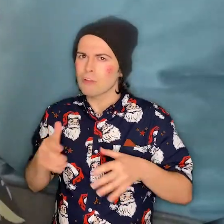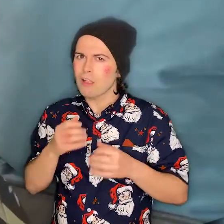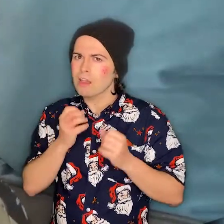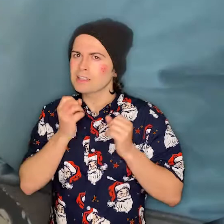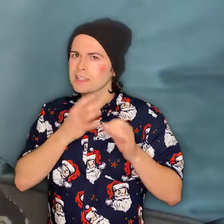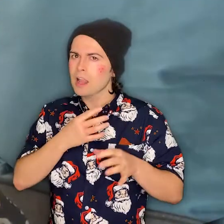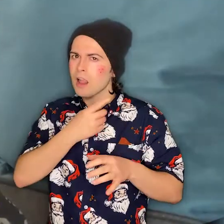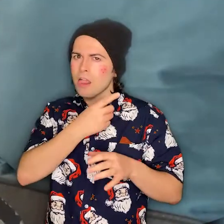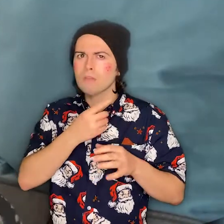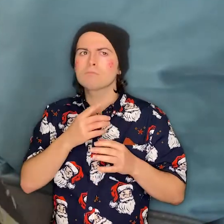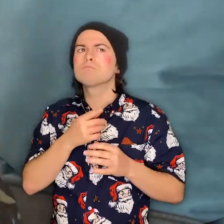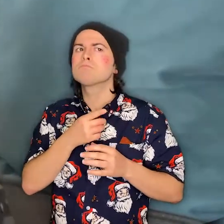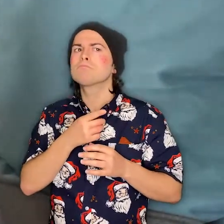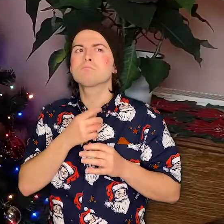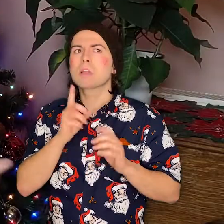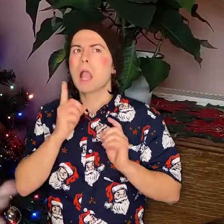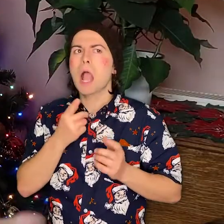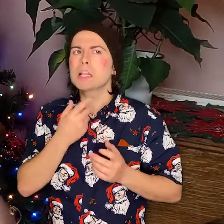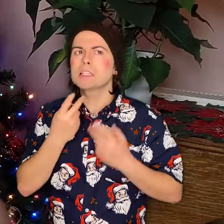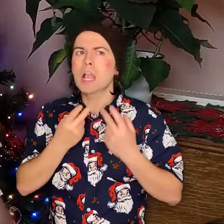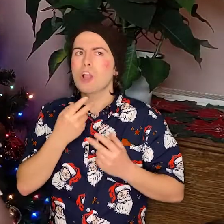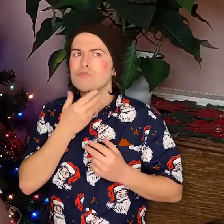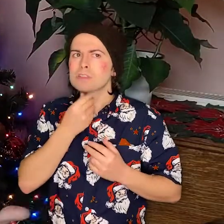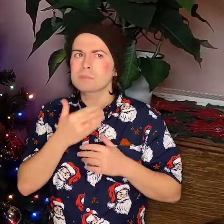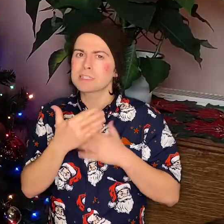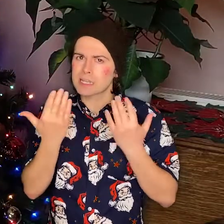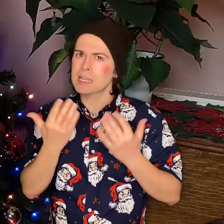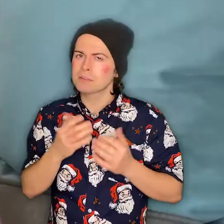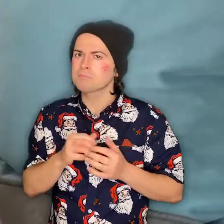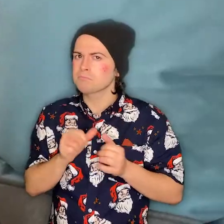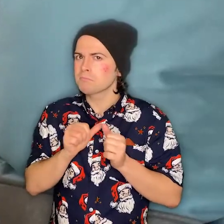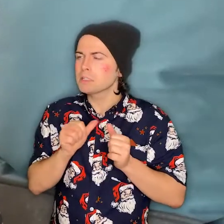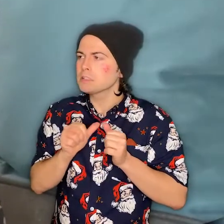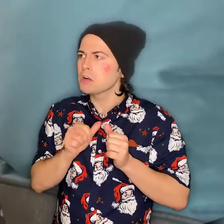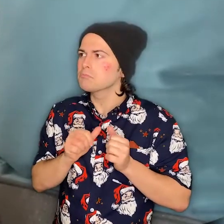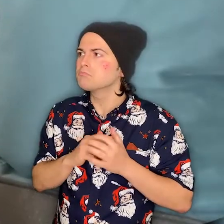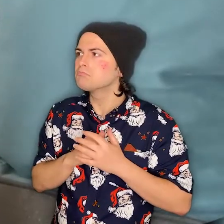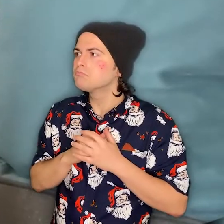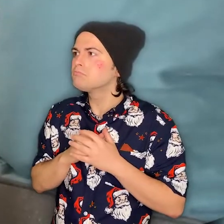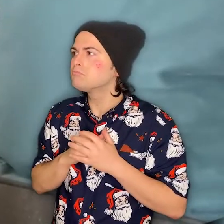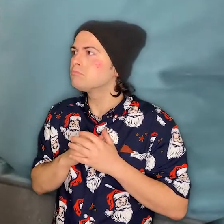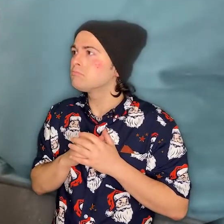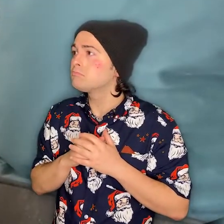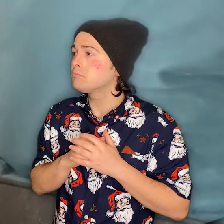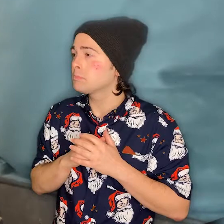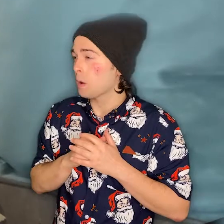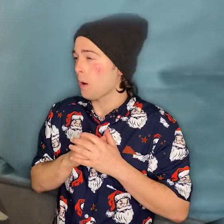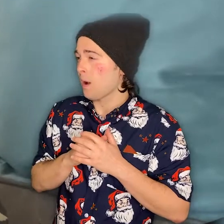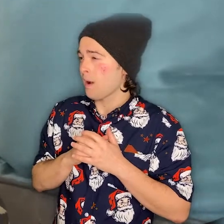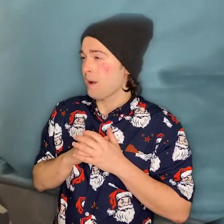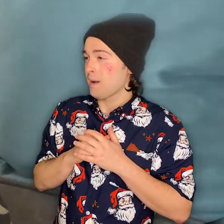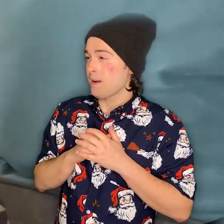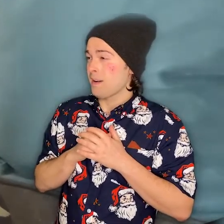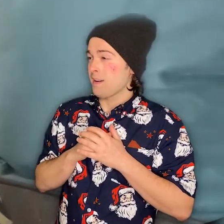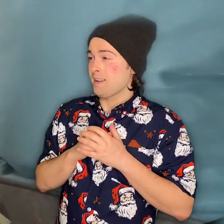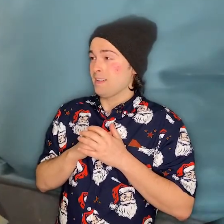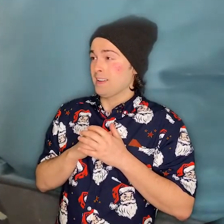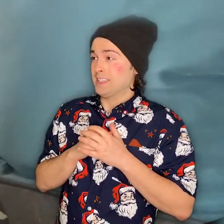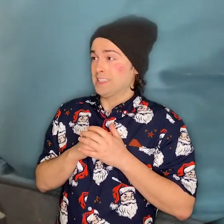Carina – How could you dae this to me? Cinderella – But Cindy said/ Carina – Cindy said nothing. I invite you to live in ma house and you set fire to my dreams